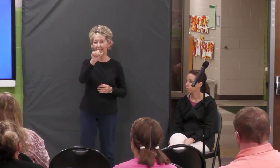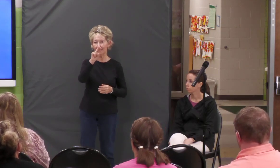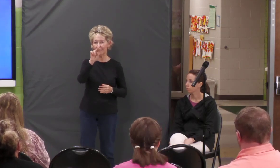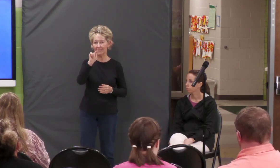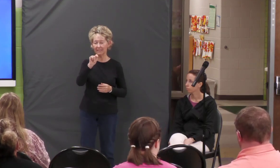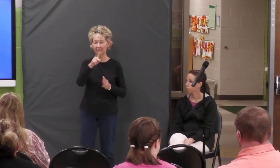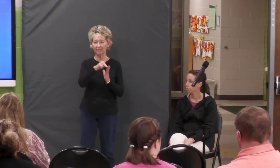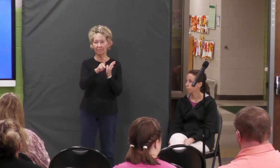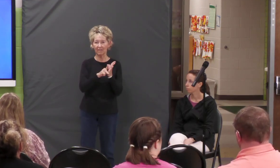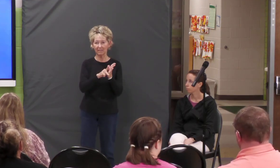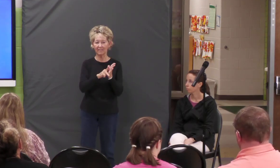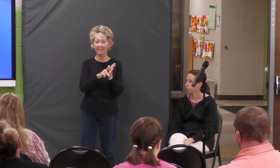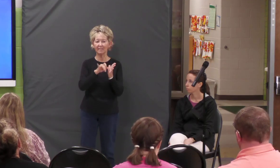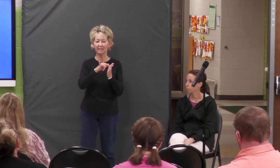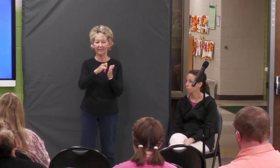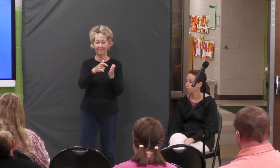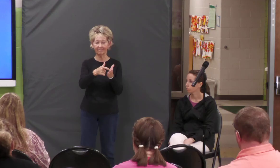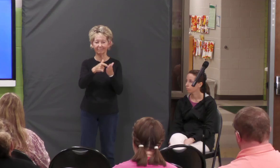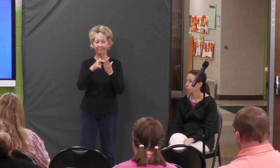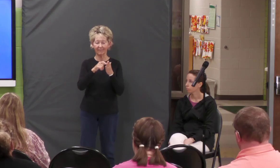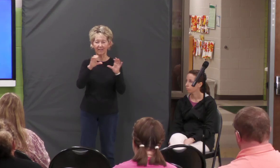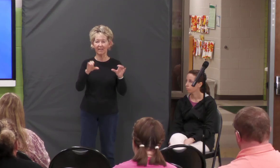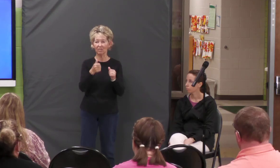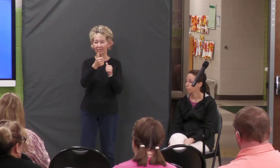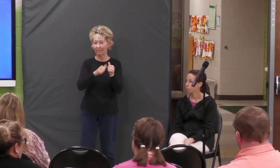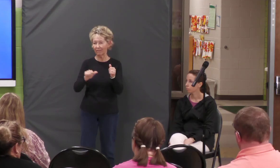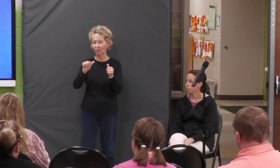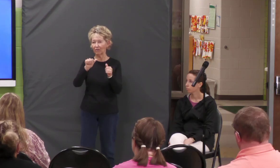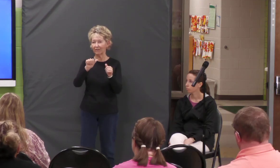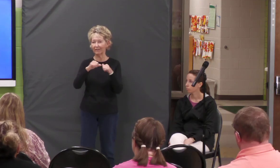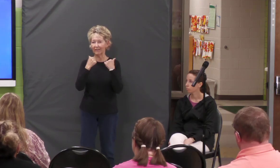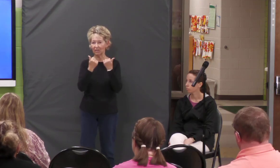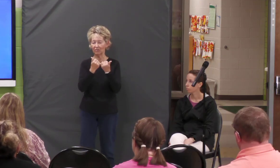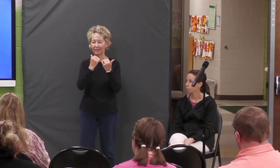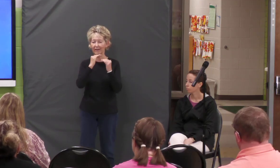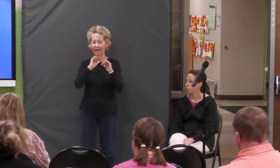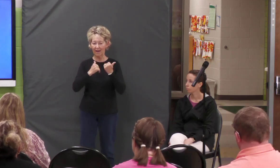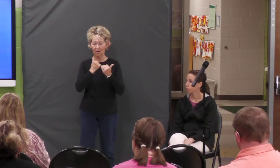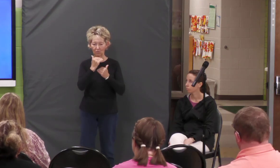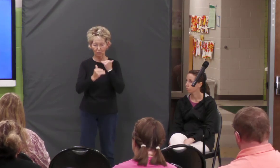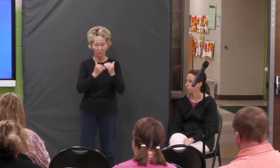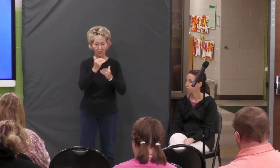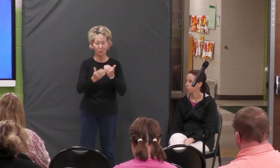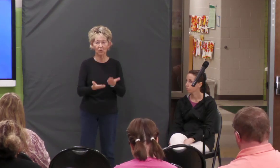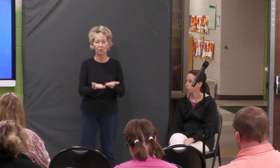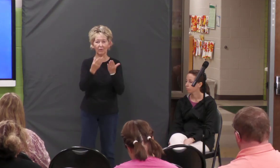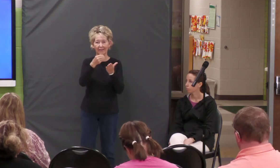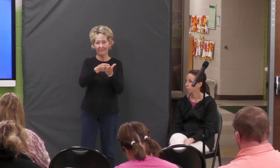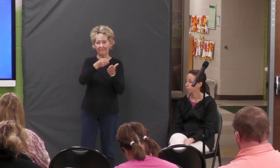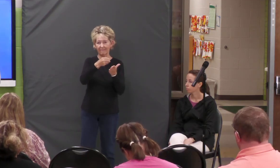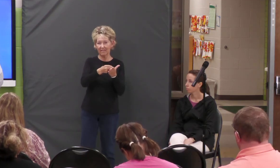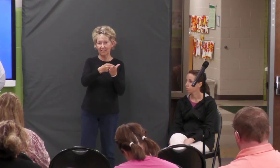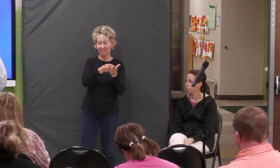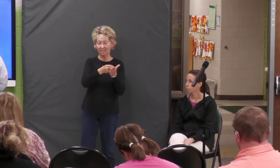the actions of any of every agency how they go and raise funds and then a fund are raise based upon